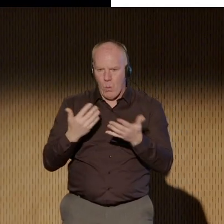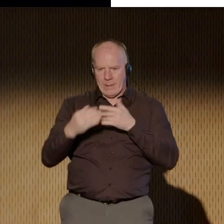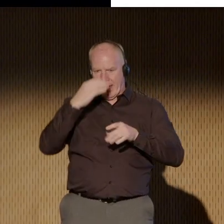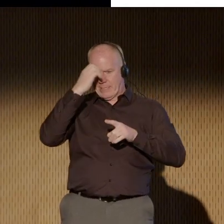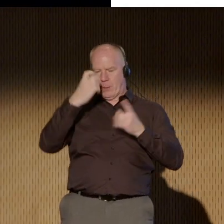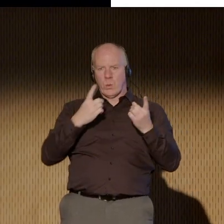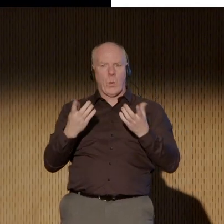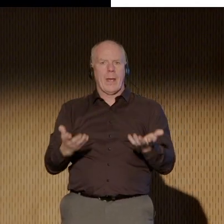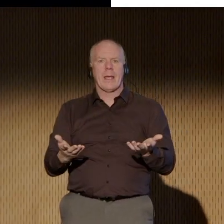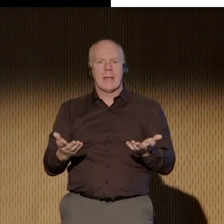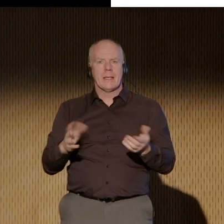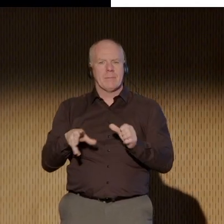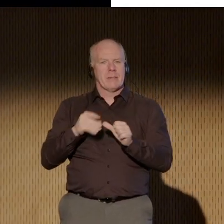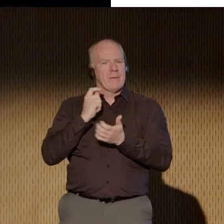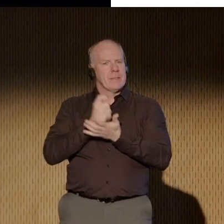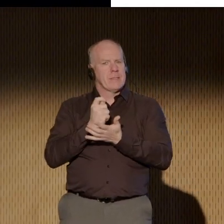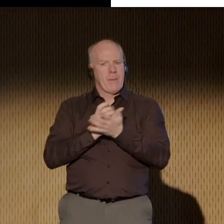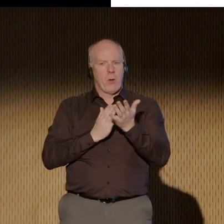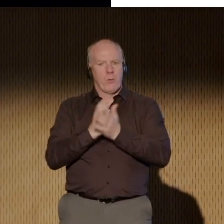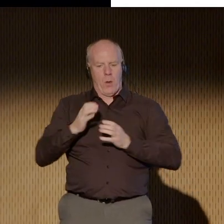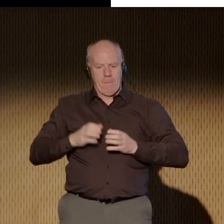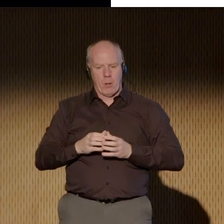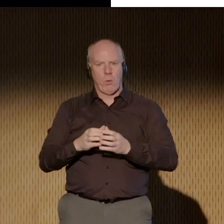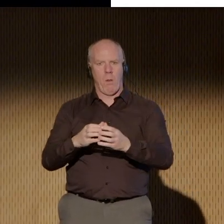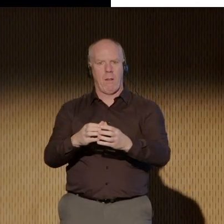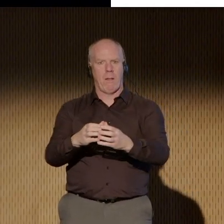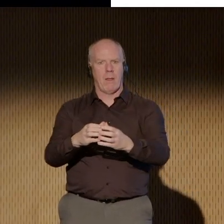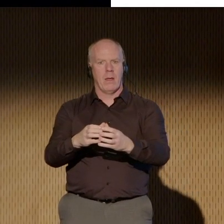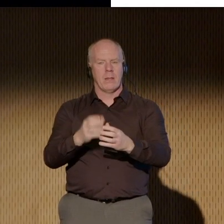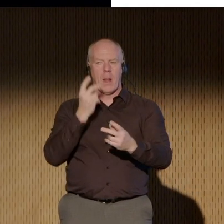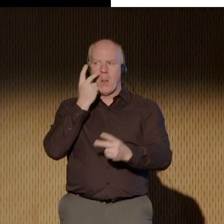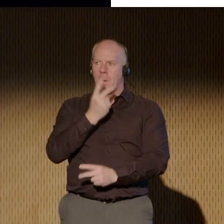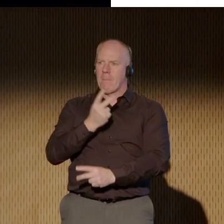be at particular points in the module. So rather than us looking back, it would actually help